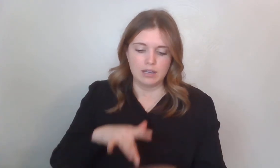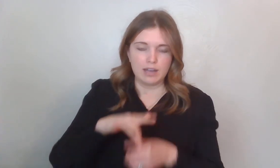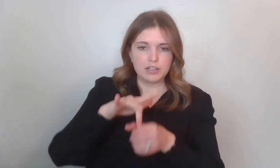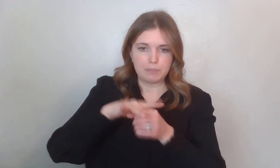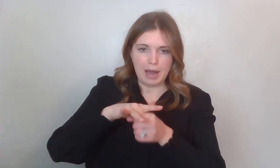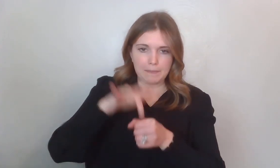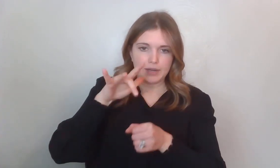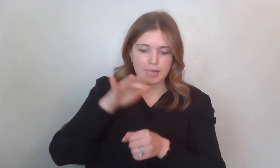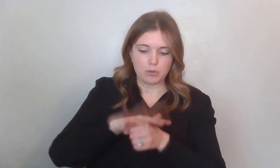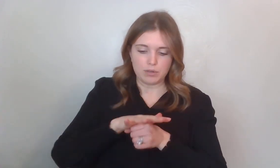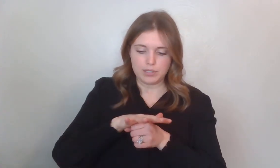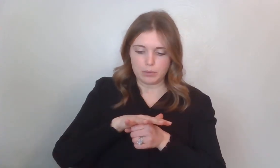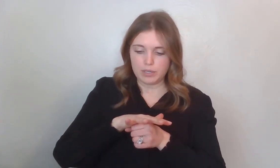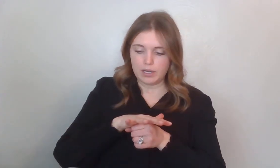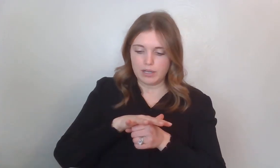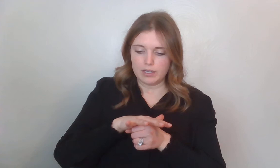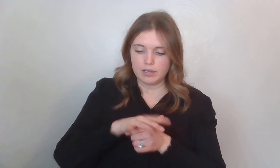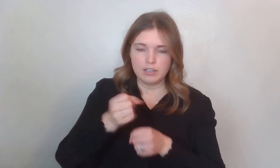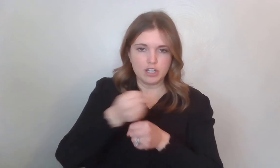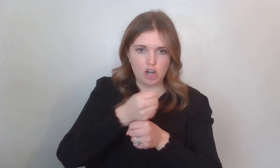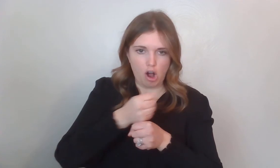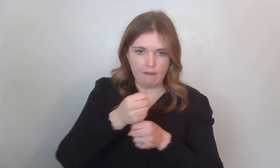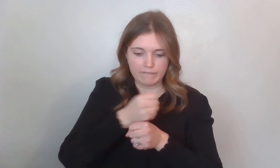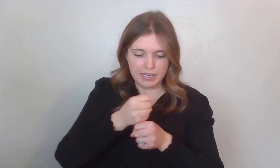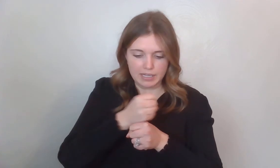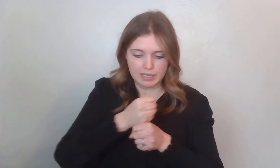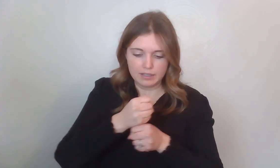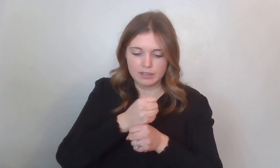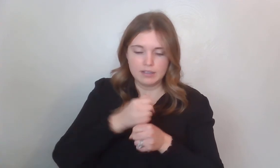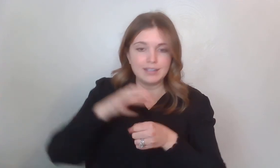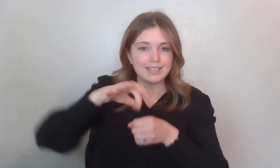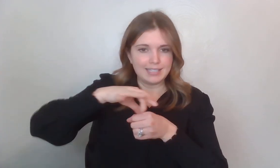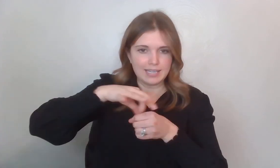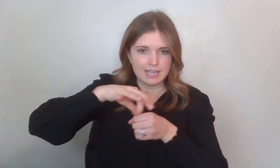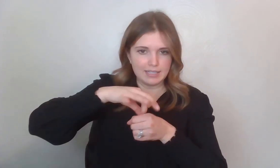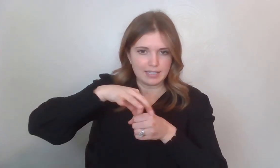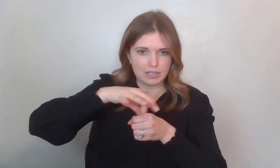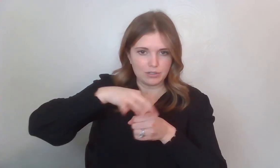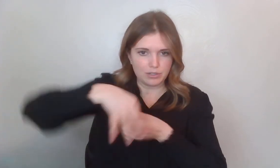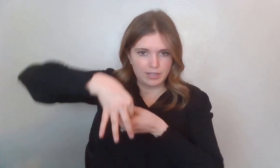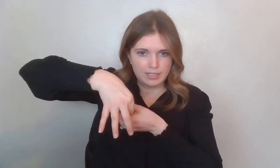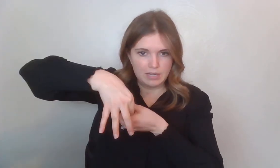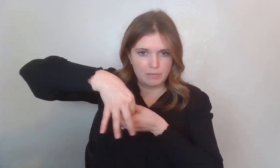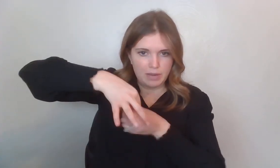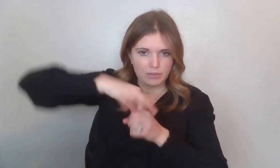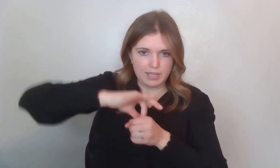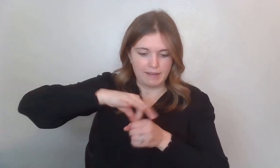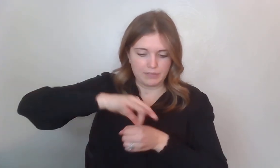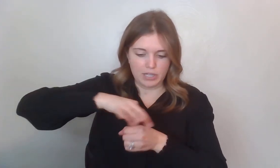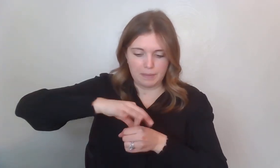And there's POP again or SODA COFFEE TEA is like you're stirring the tea bag with the f shape